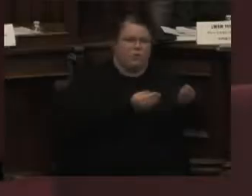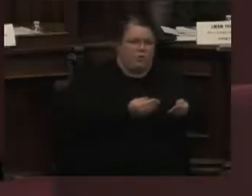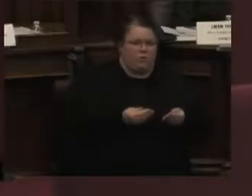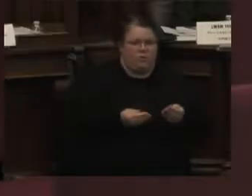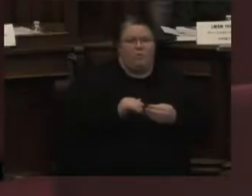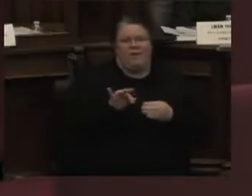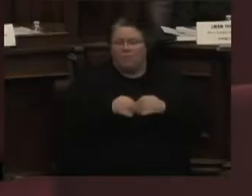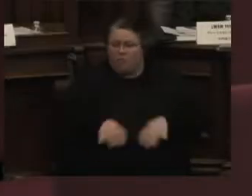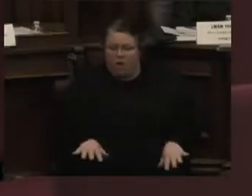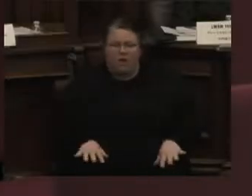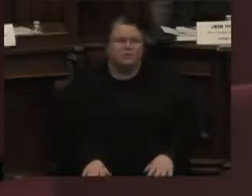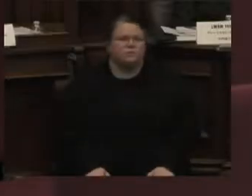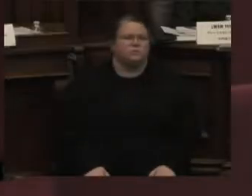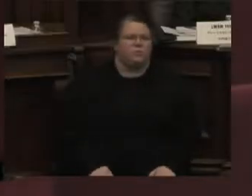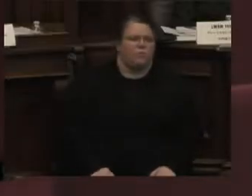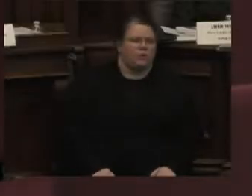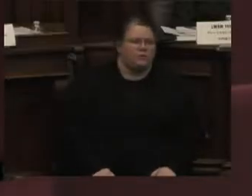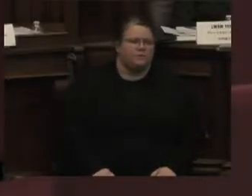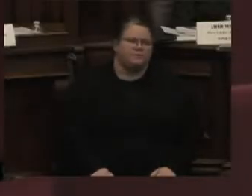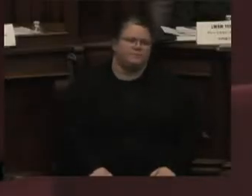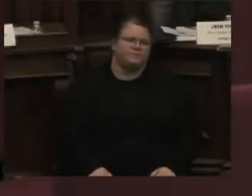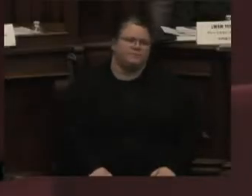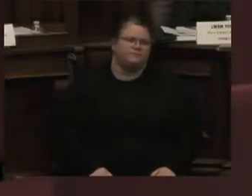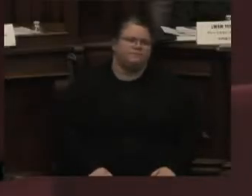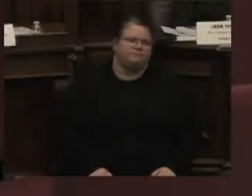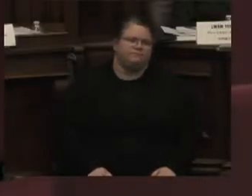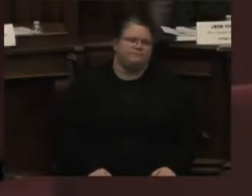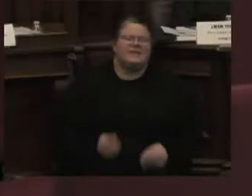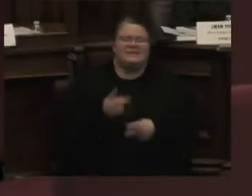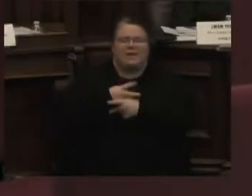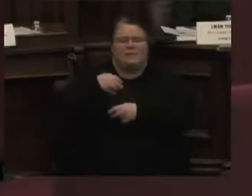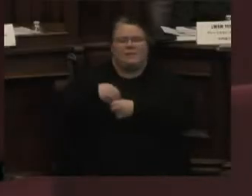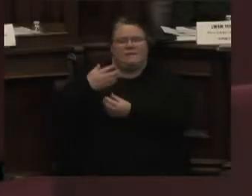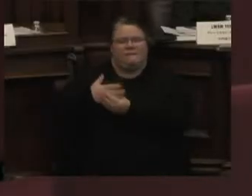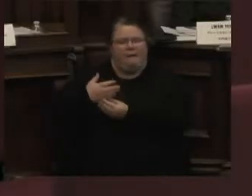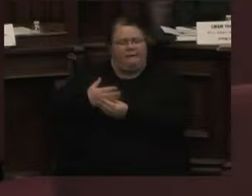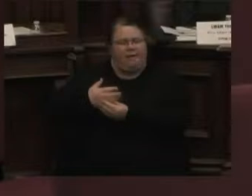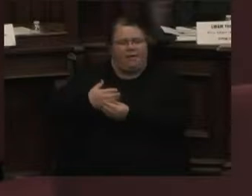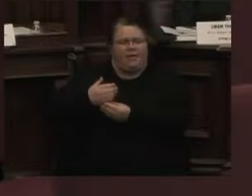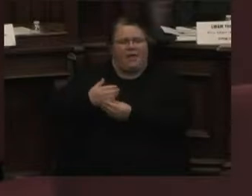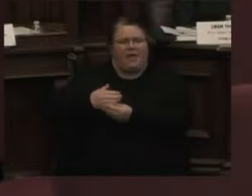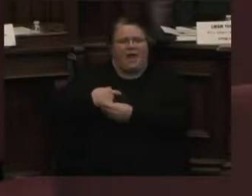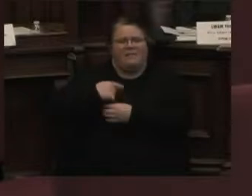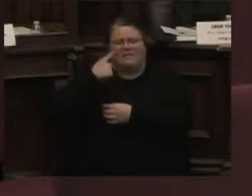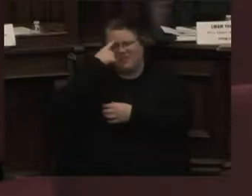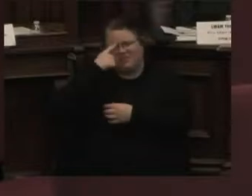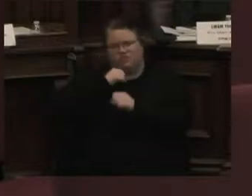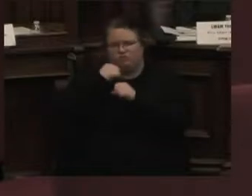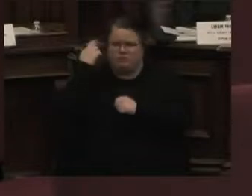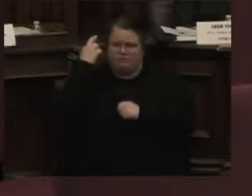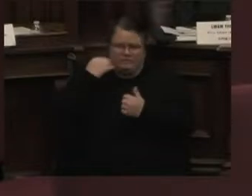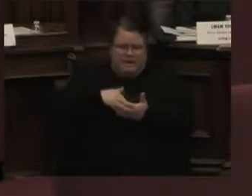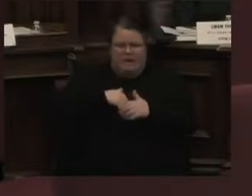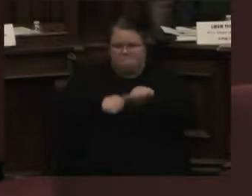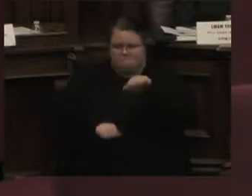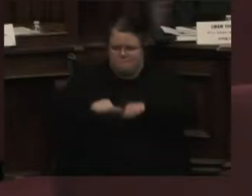sure that they had everyone's badge accurately if it was lost.